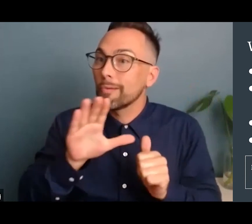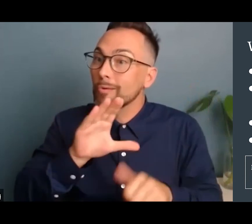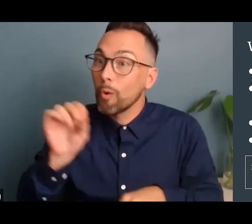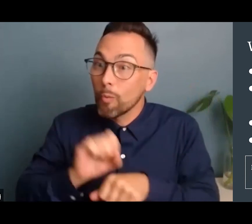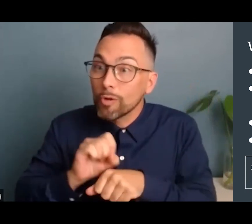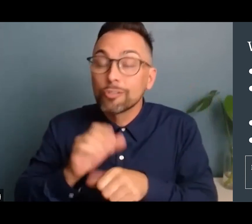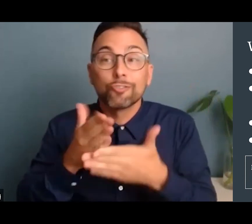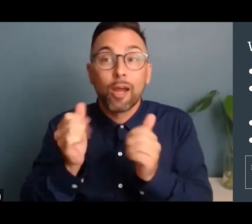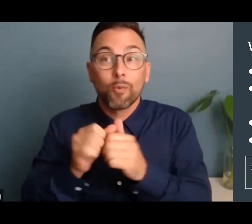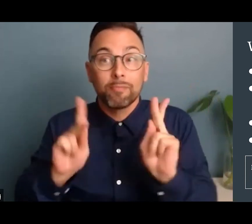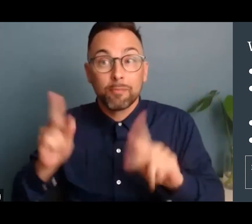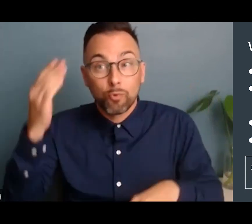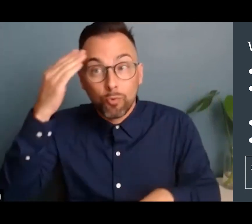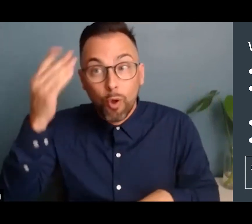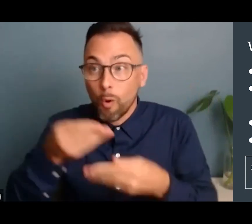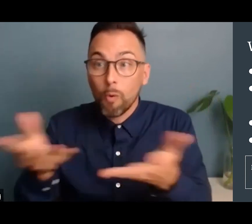with your colleagues and have a discussion about those reports.